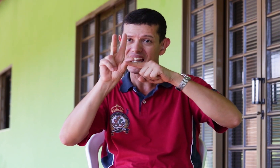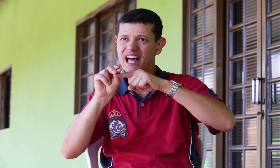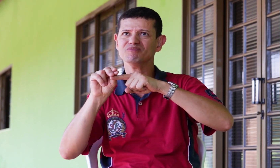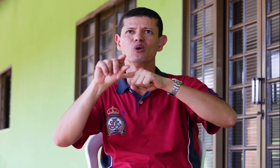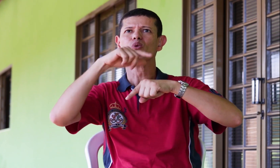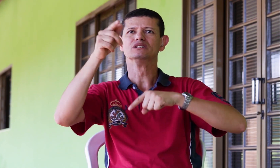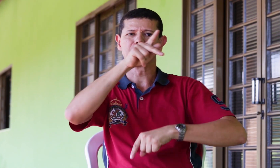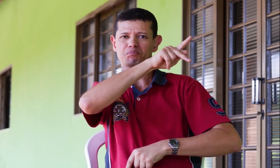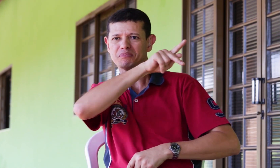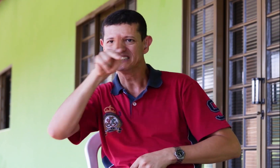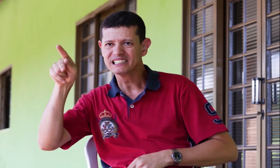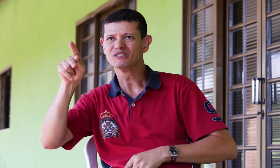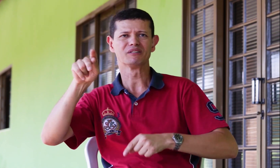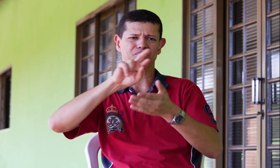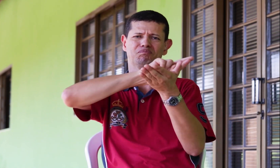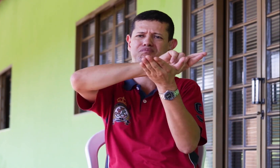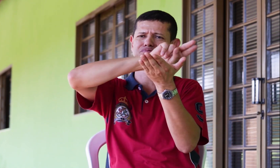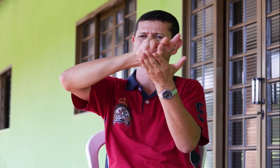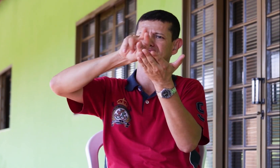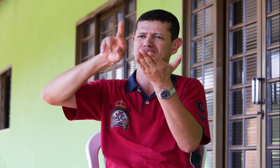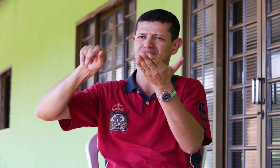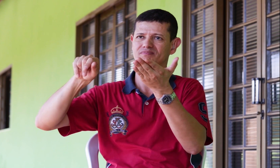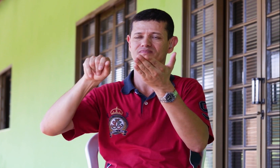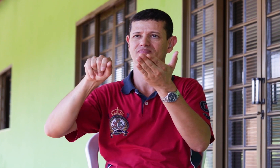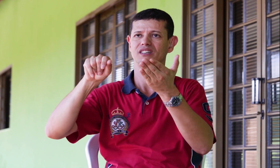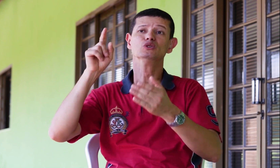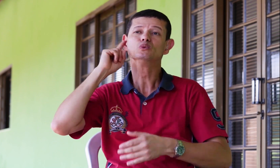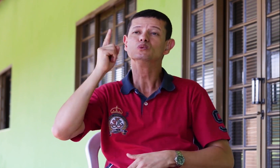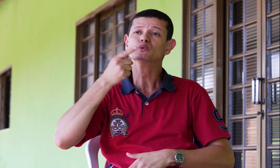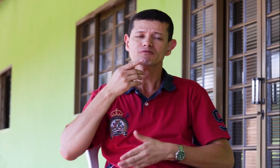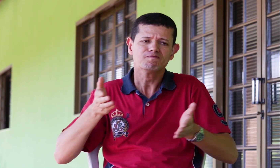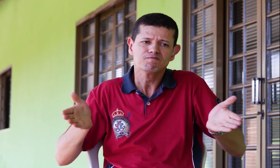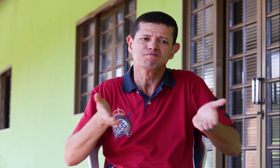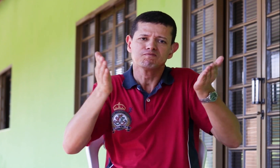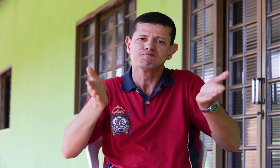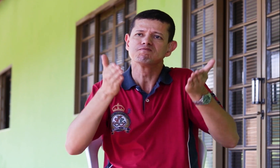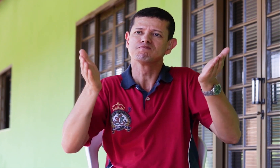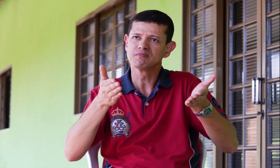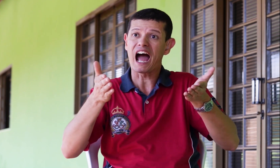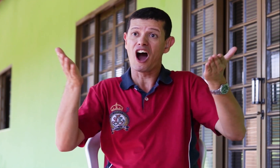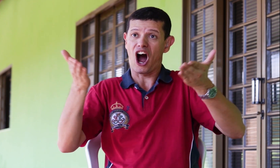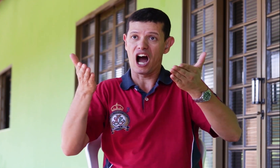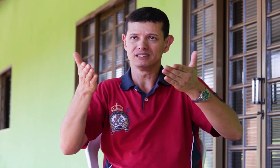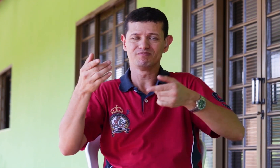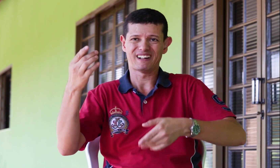and from other institutions where I work. I want to promote the development of Deaf people.